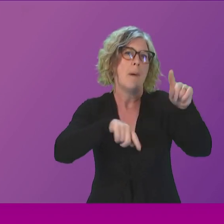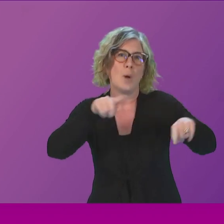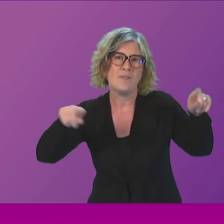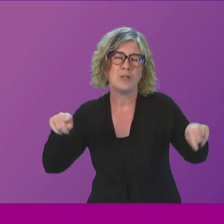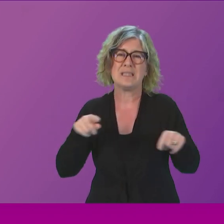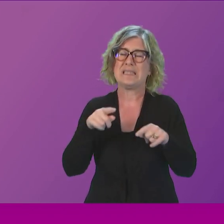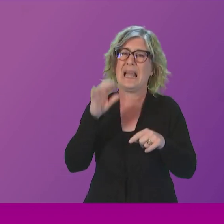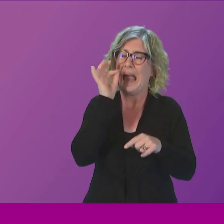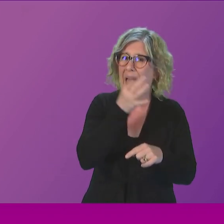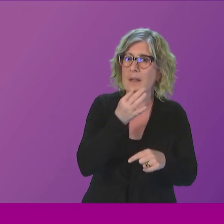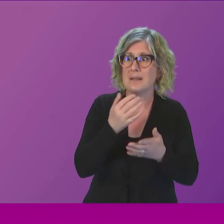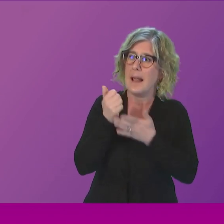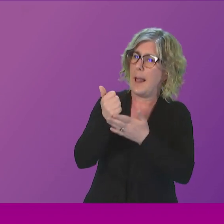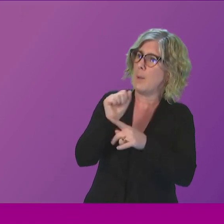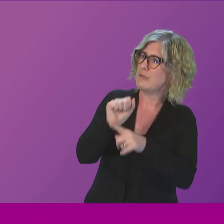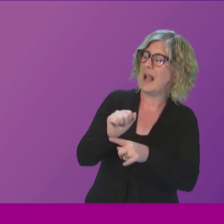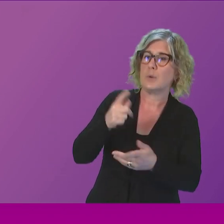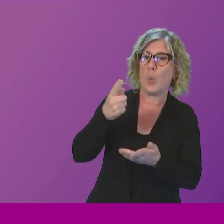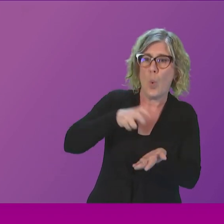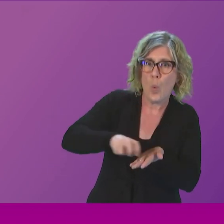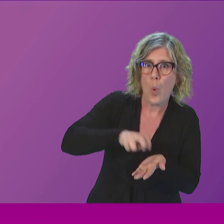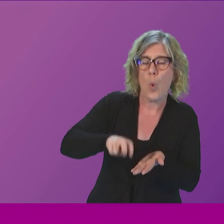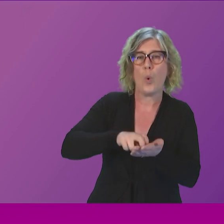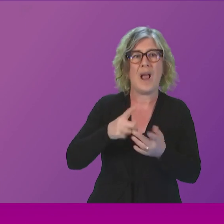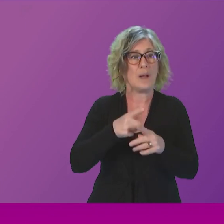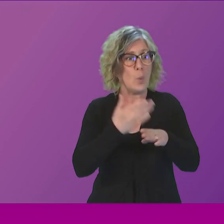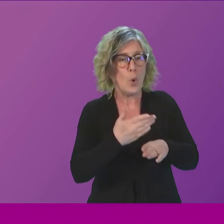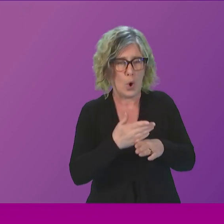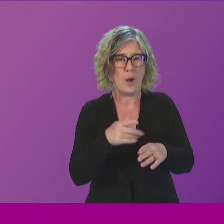and protect walkers and workers against Lyme disease, which the ticks carry.